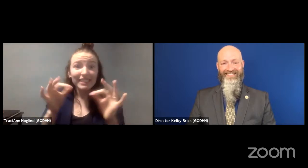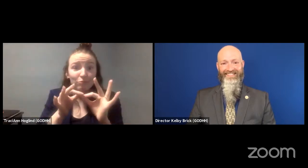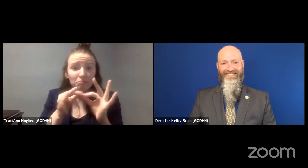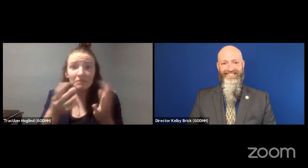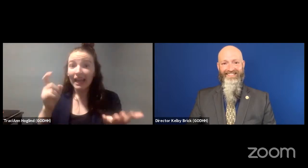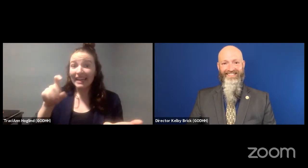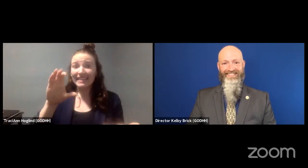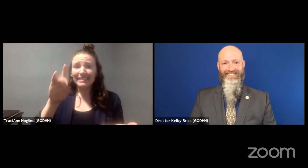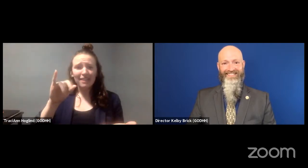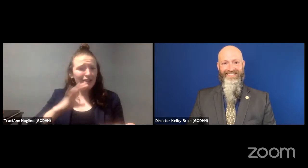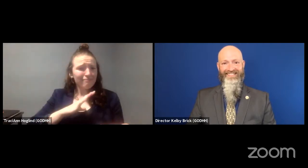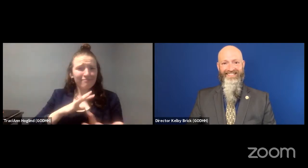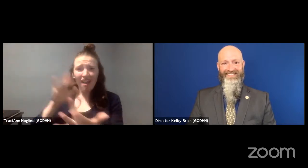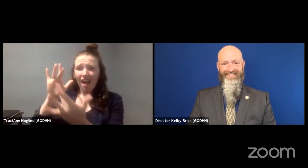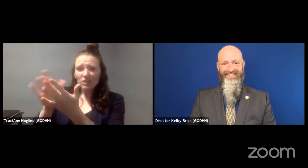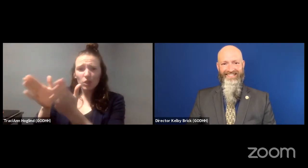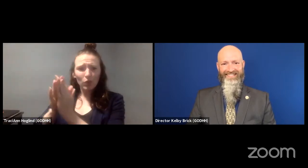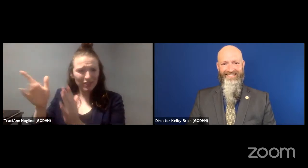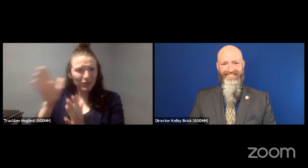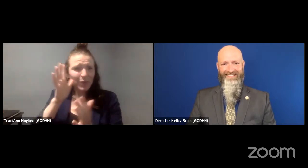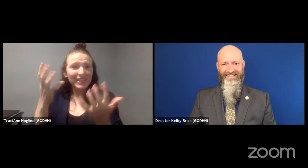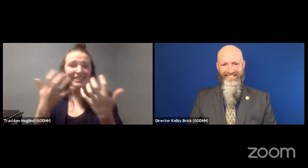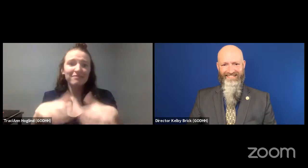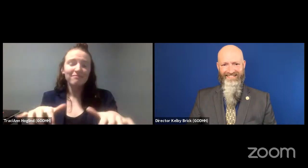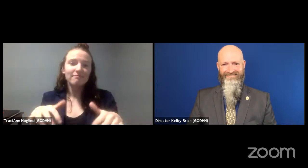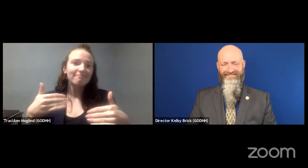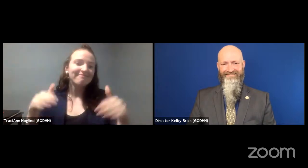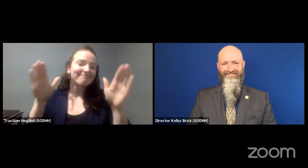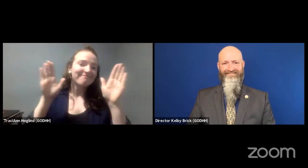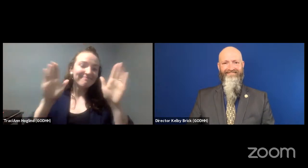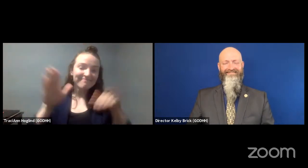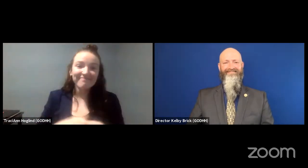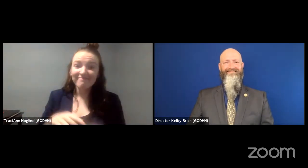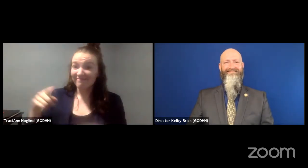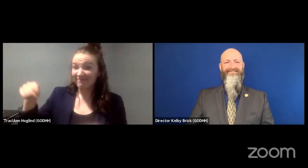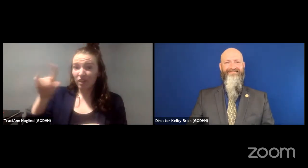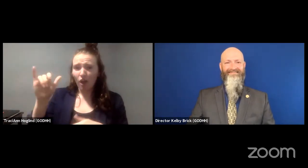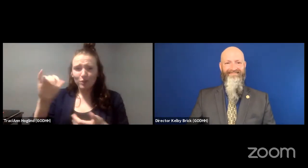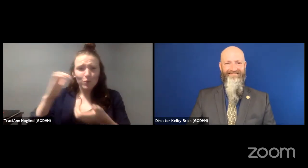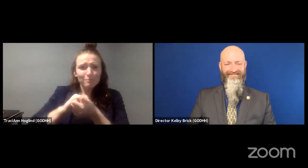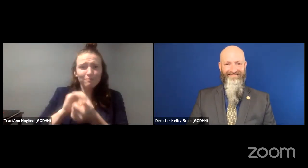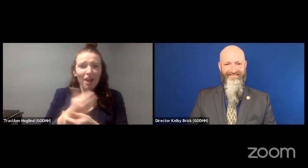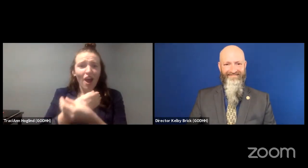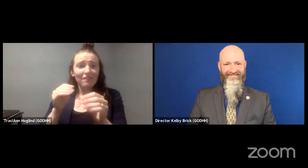there at the ready. VRI interpreters are available. CDIs interprets are provided as well upon